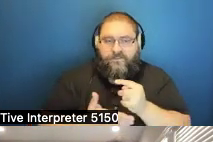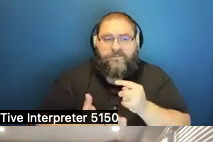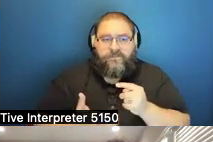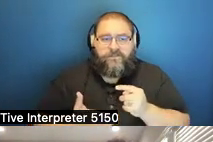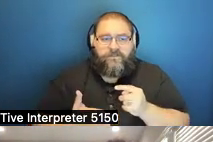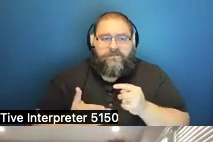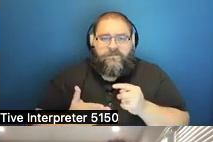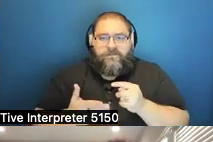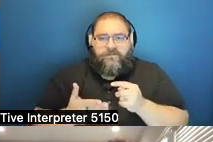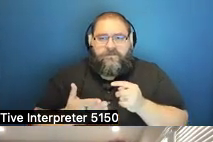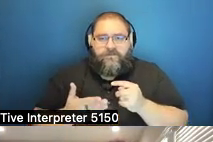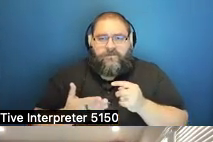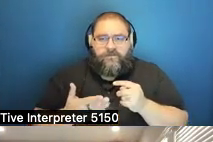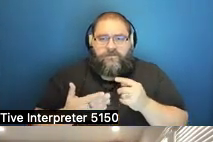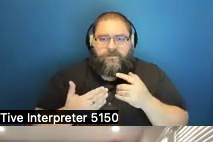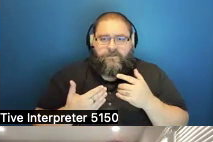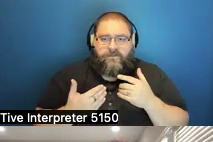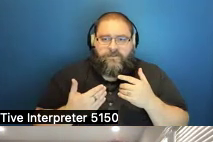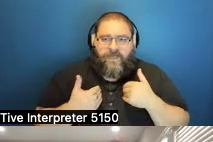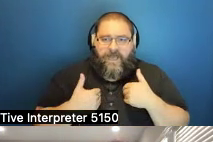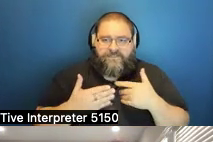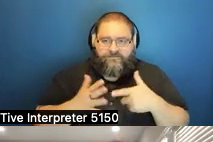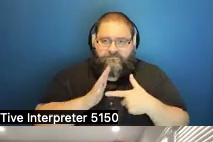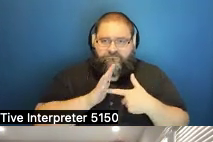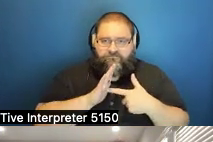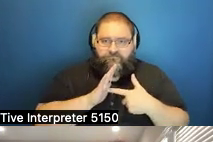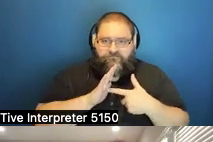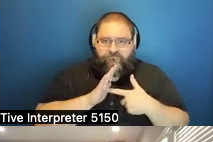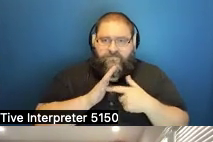19:51:19 promise, and… 19:51:21 Improving various orrofacial